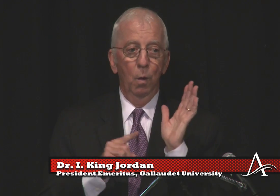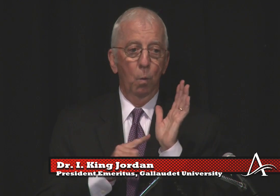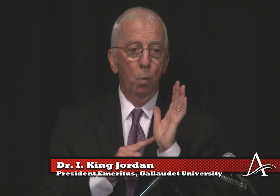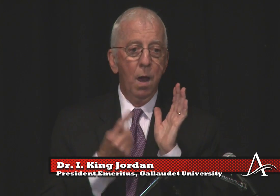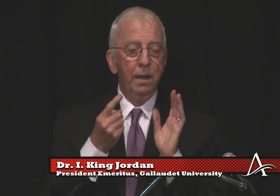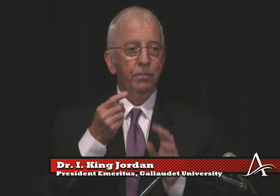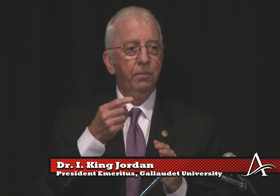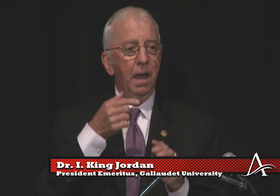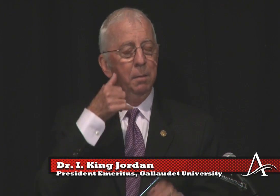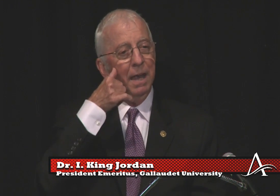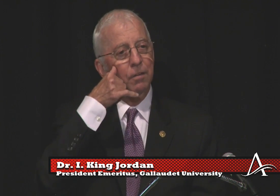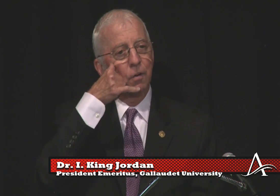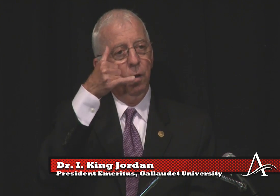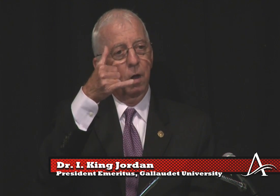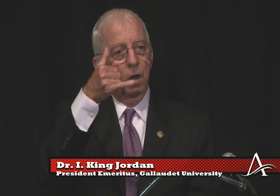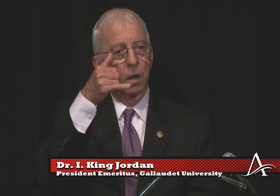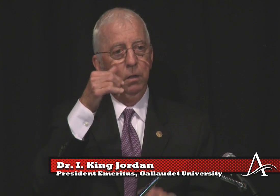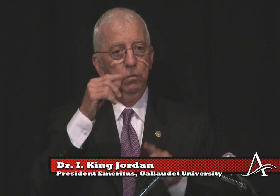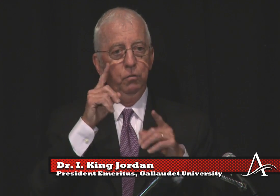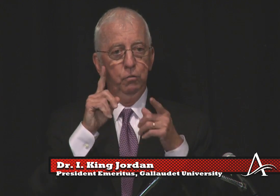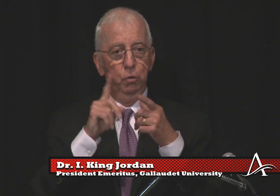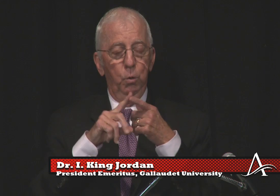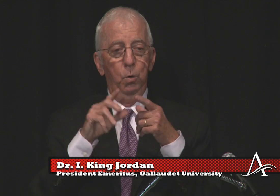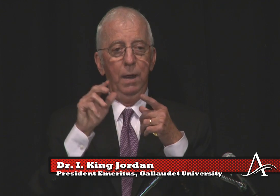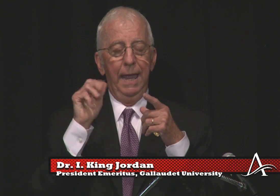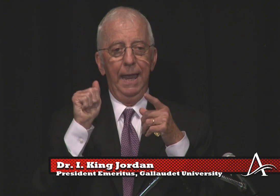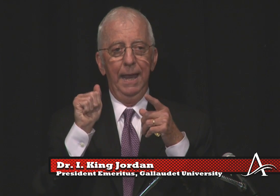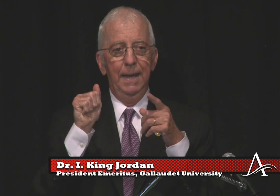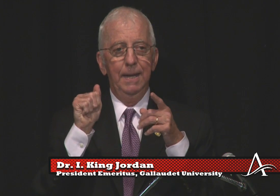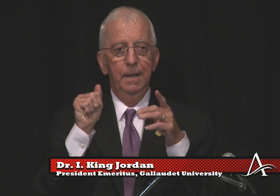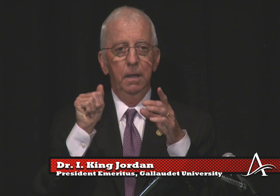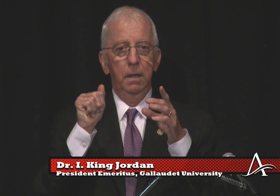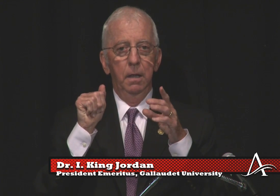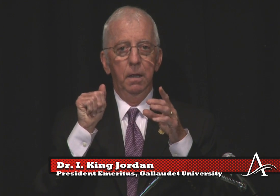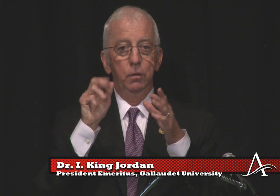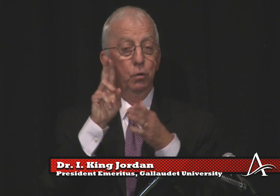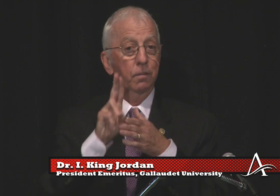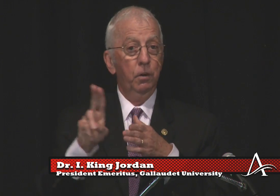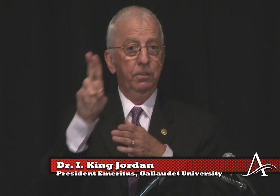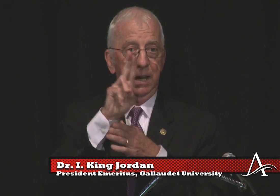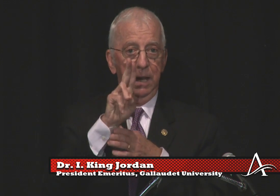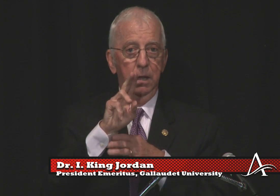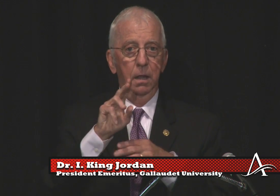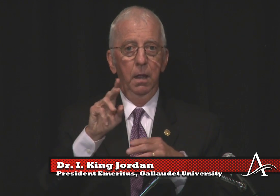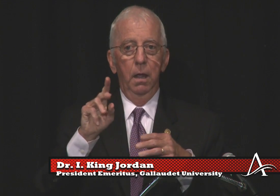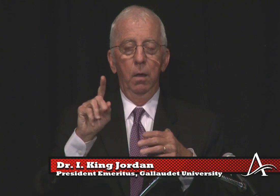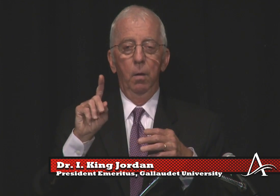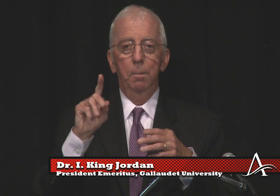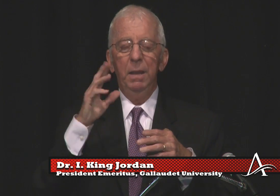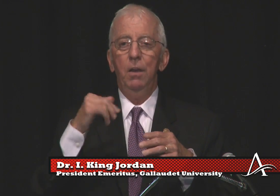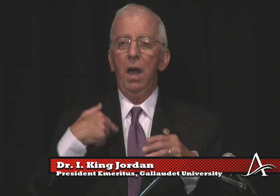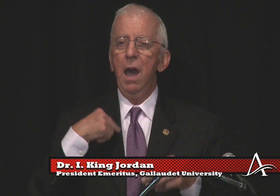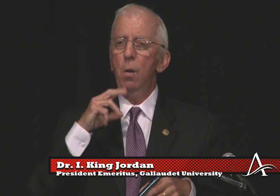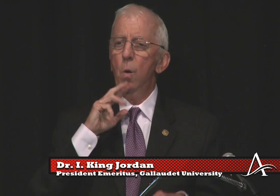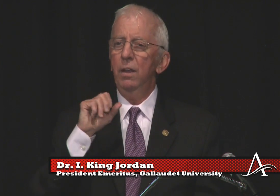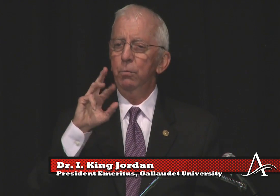Once I made a phone call to a university because I was